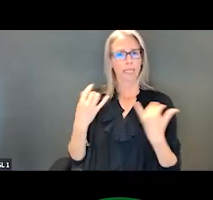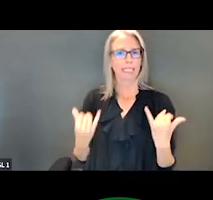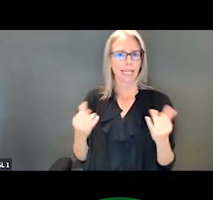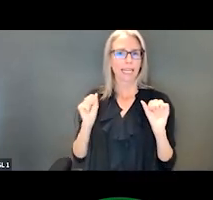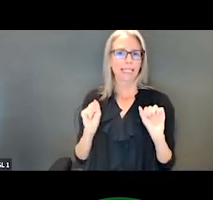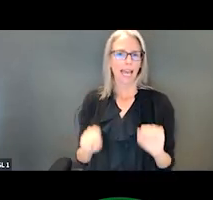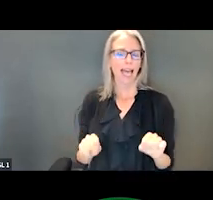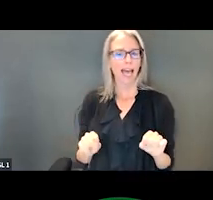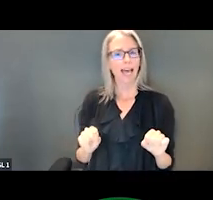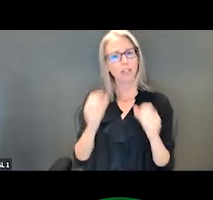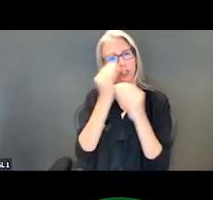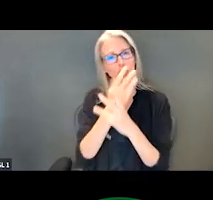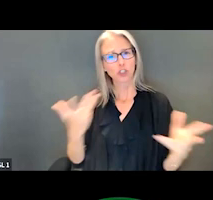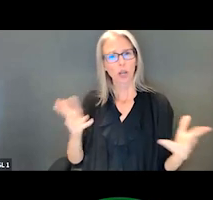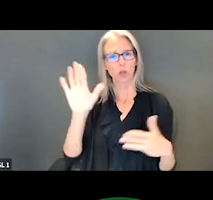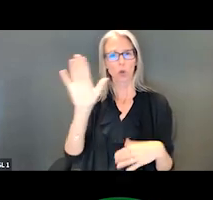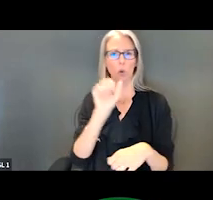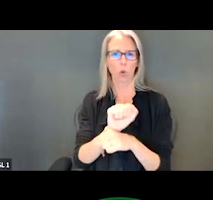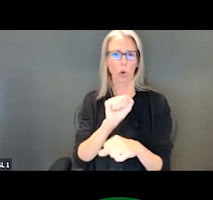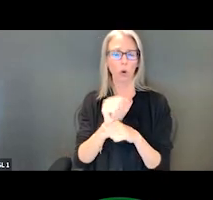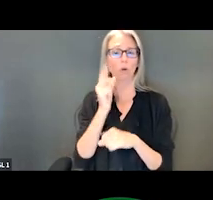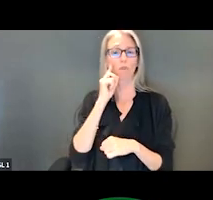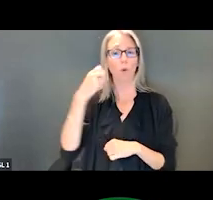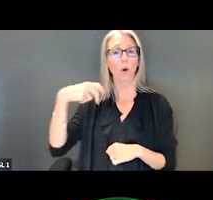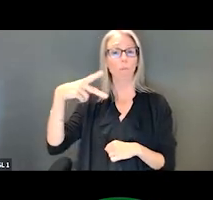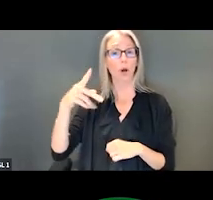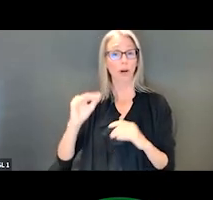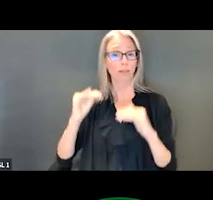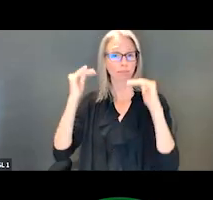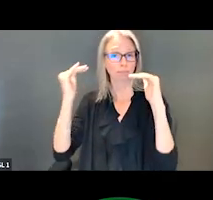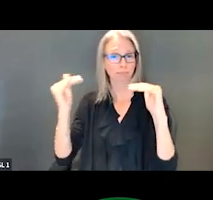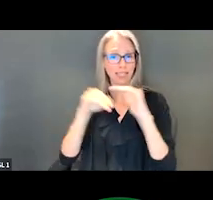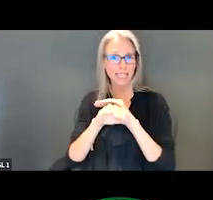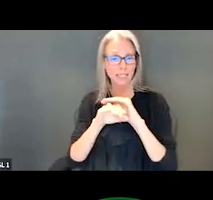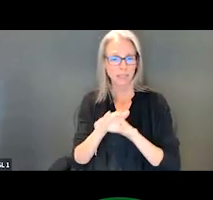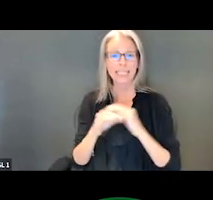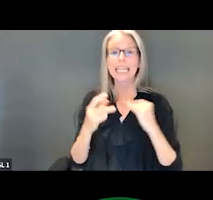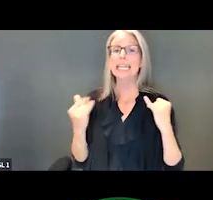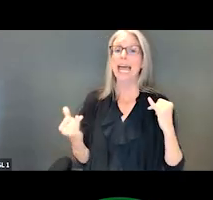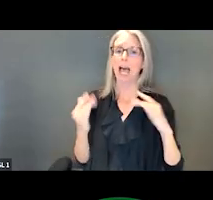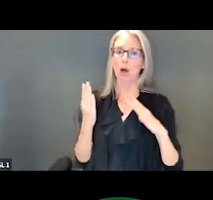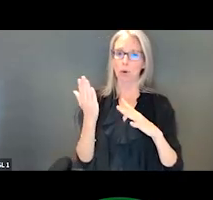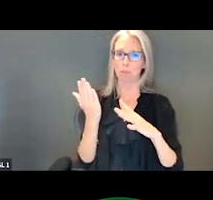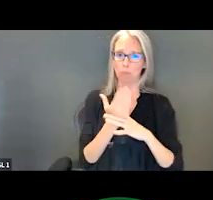After the break is our campfire chat. My colleague Hannah Dudley will be moderating that session.